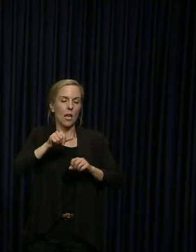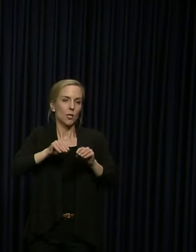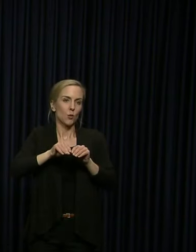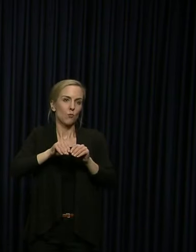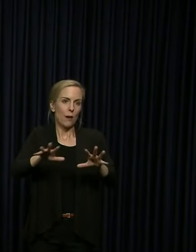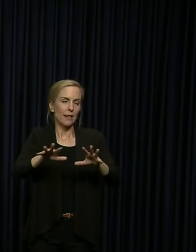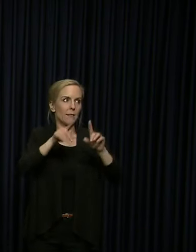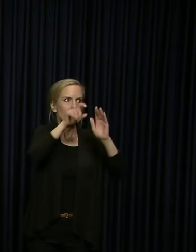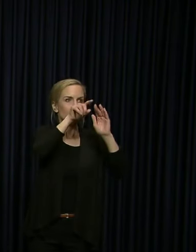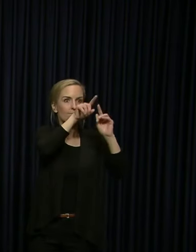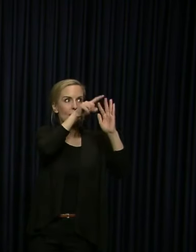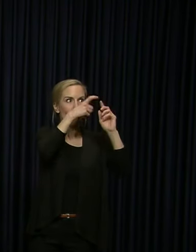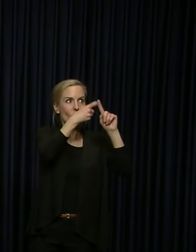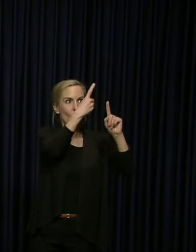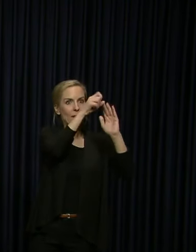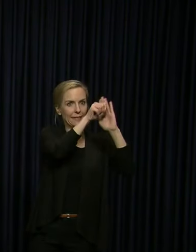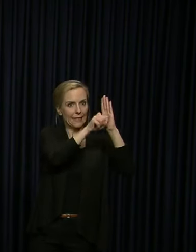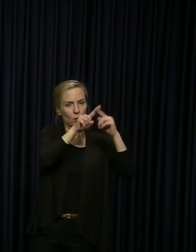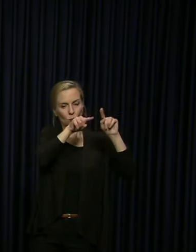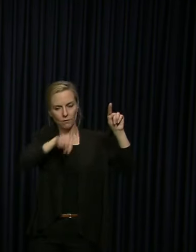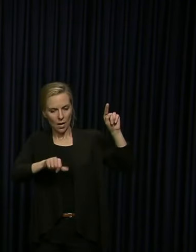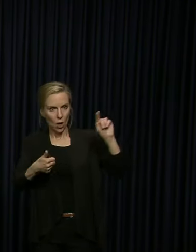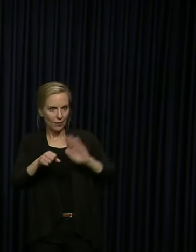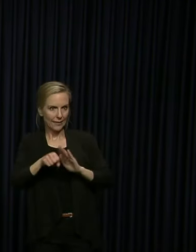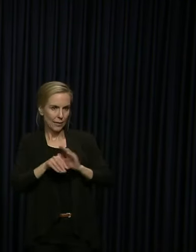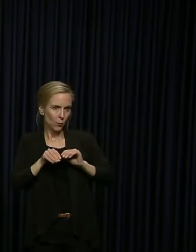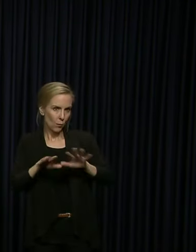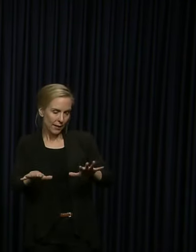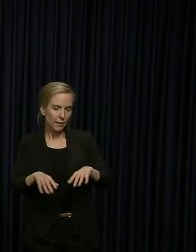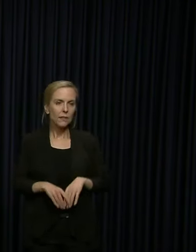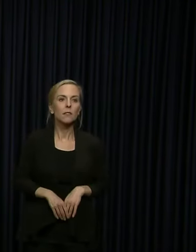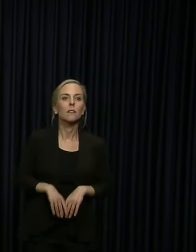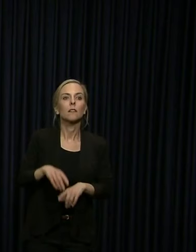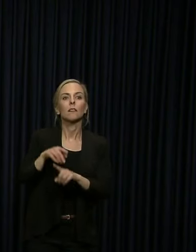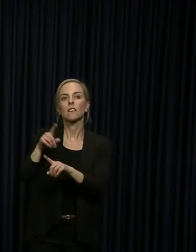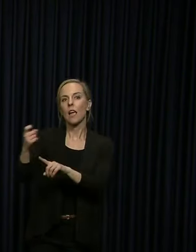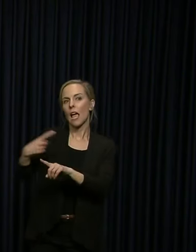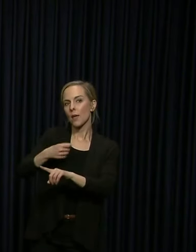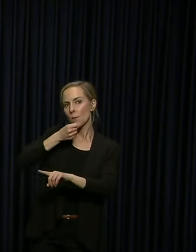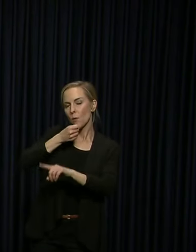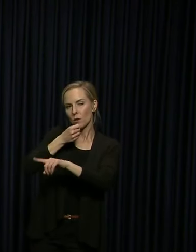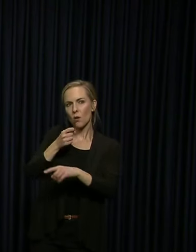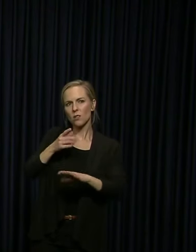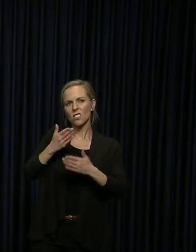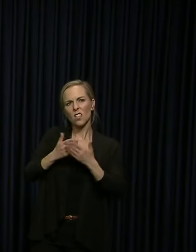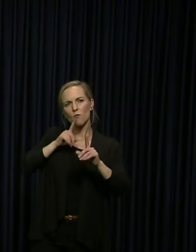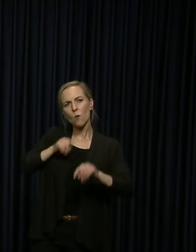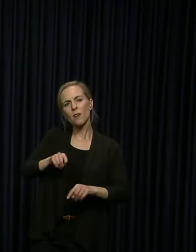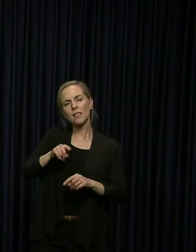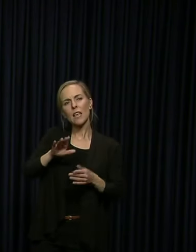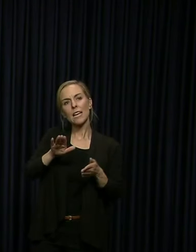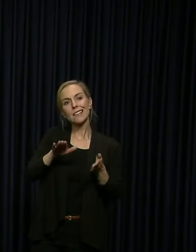THE CORONAVIRUS MIGHT HAVE BEEN THE CAUSE, JUST LIKE THERE ARE